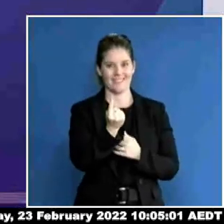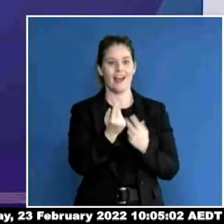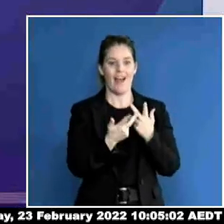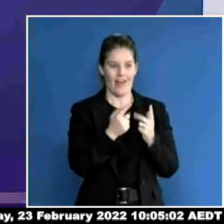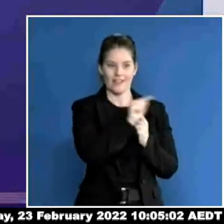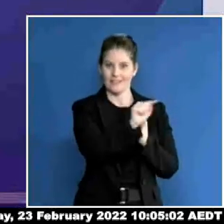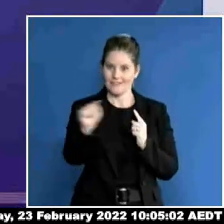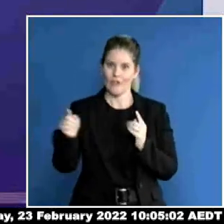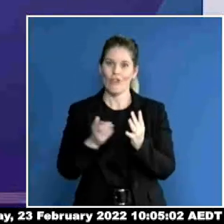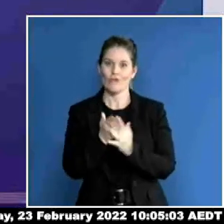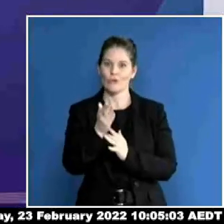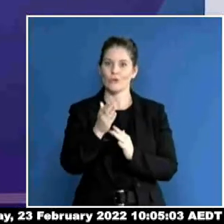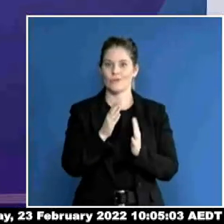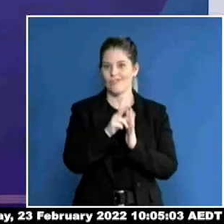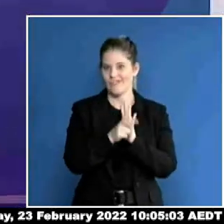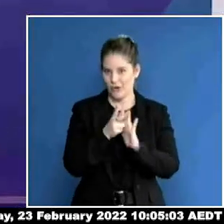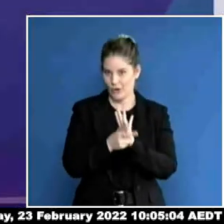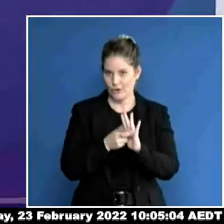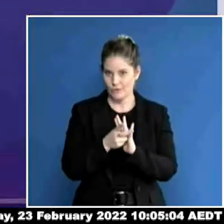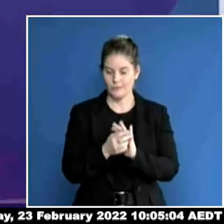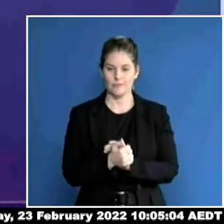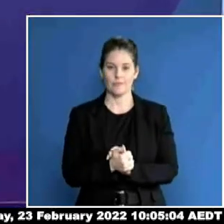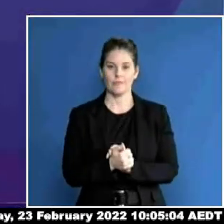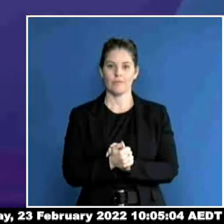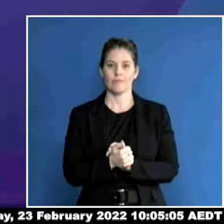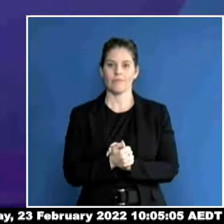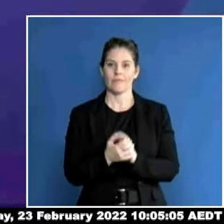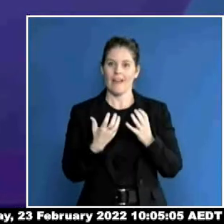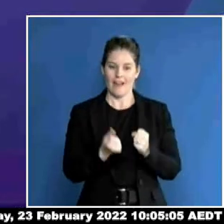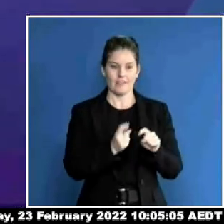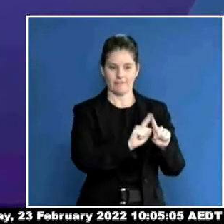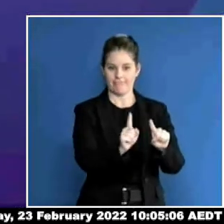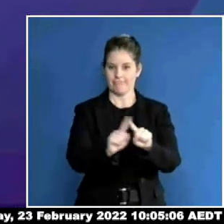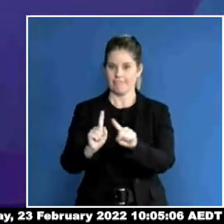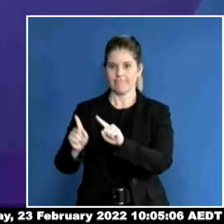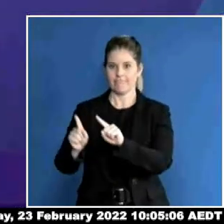representatives will appear in the proceedings remotely and announce their